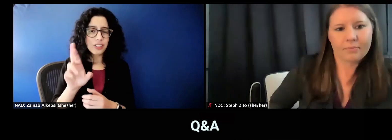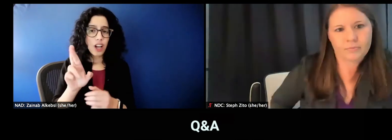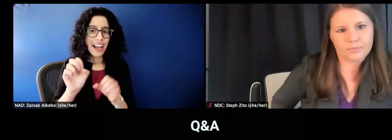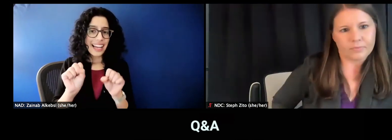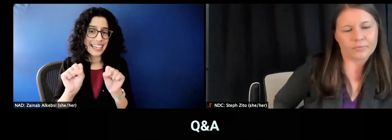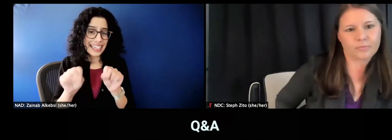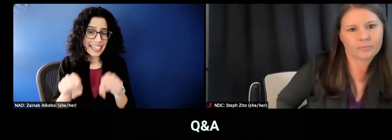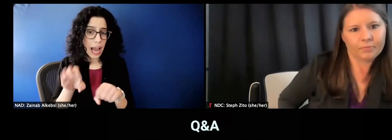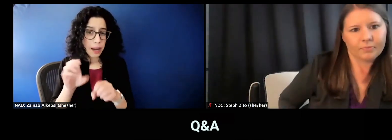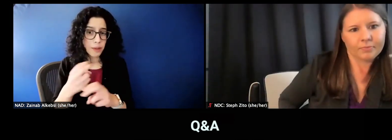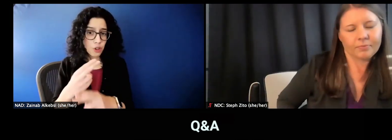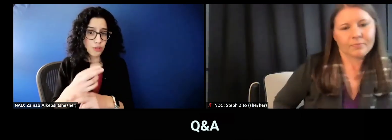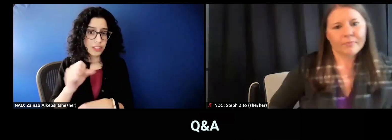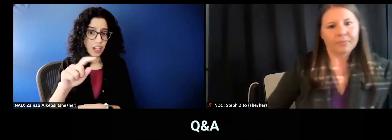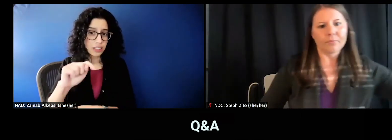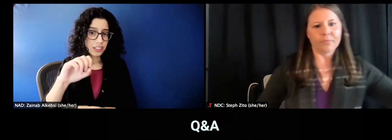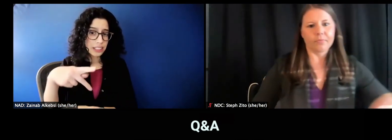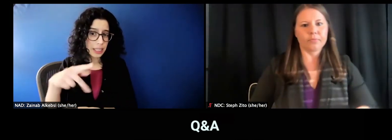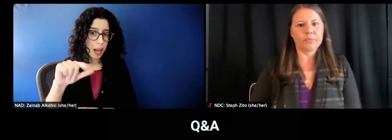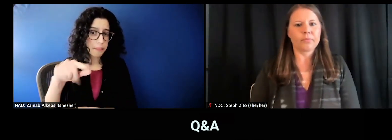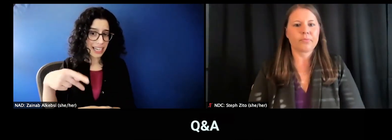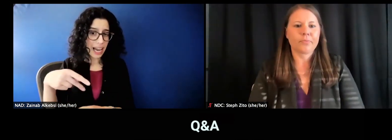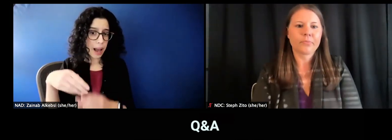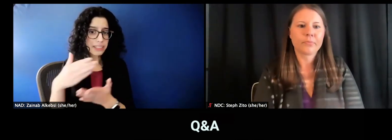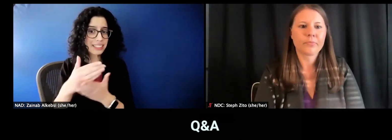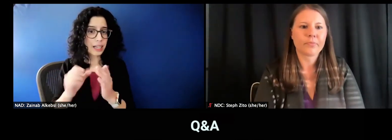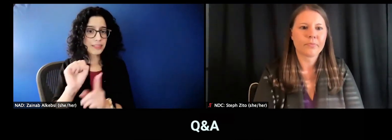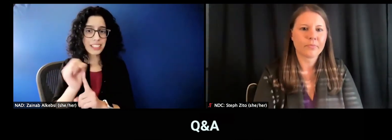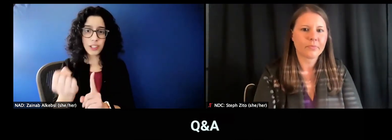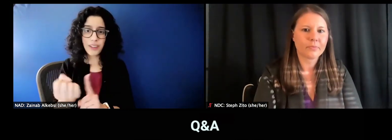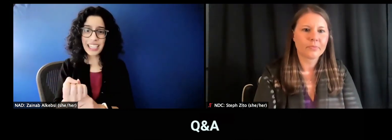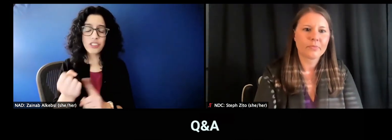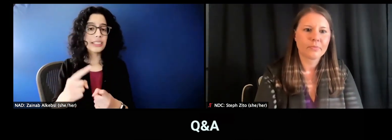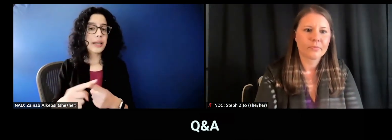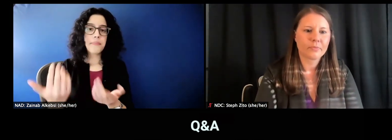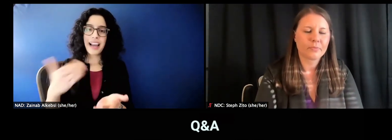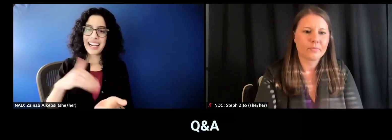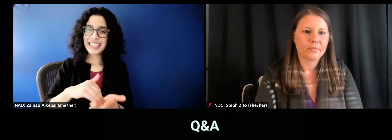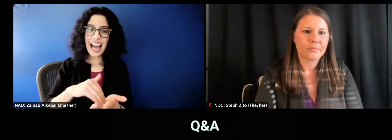ASR can be used as a stop gap measure in some situations